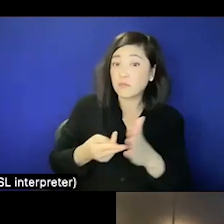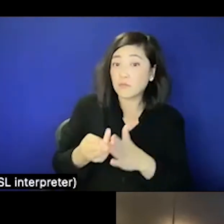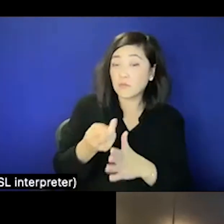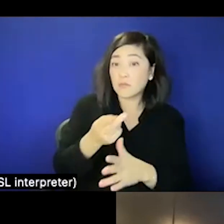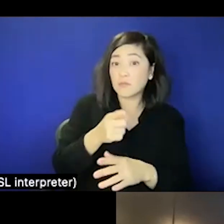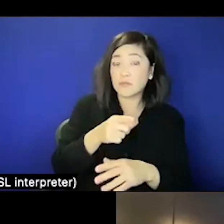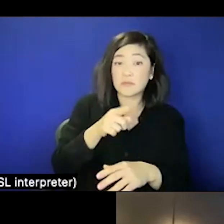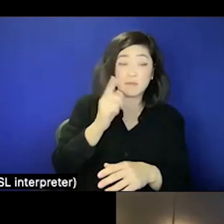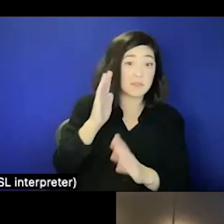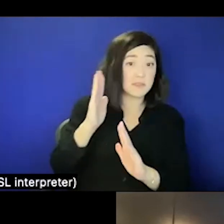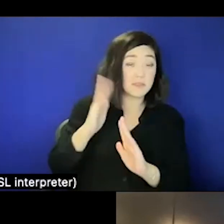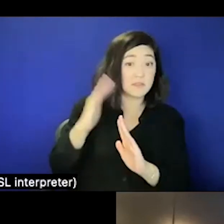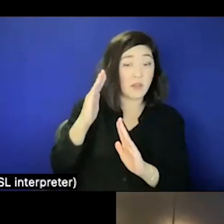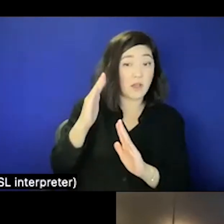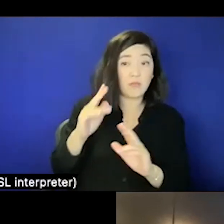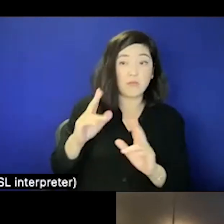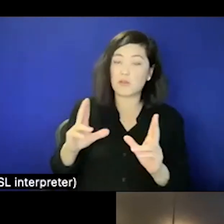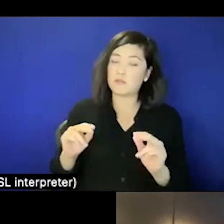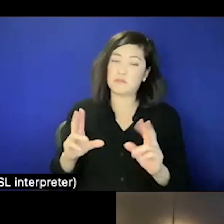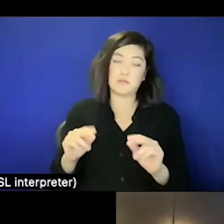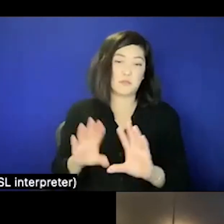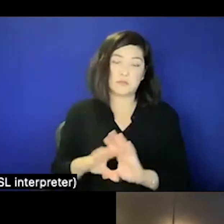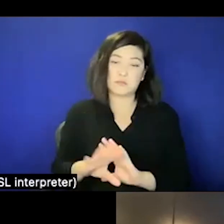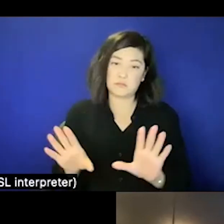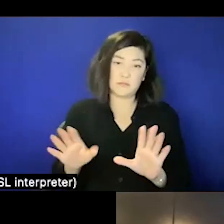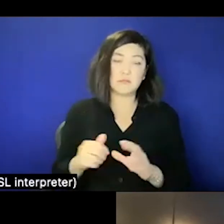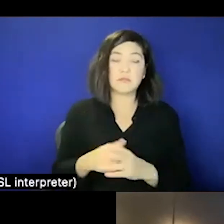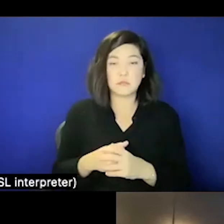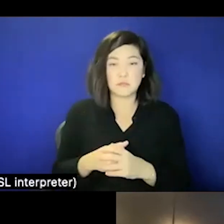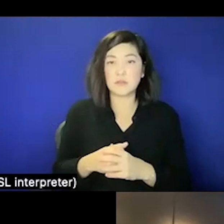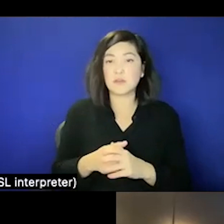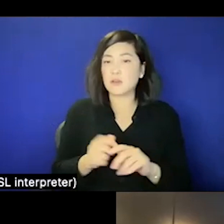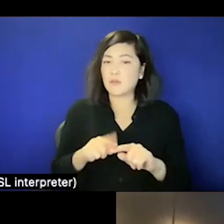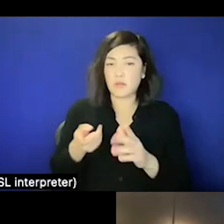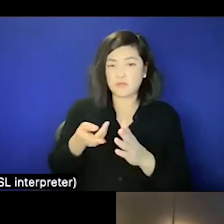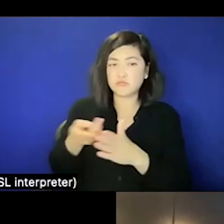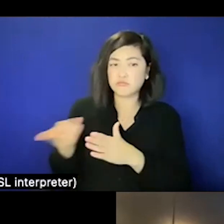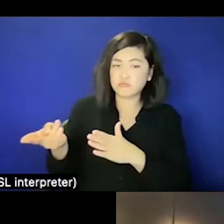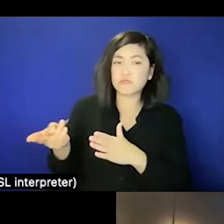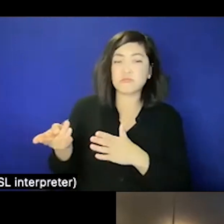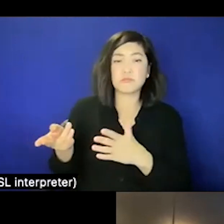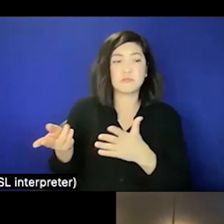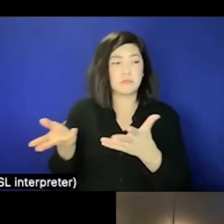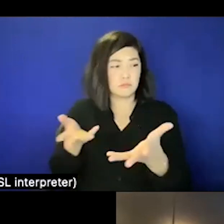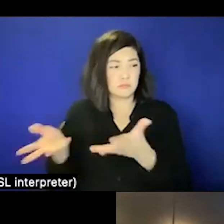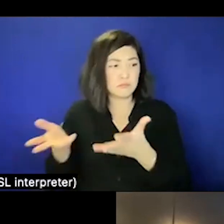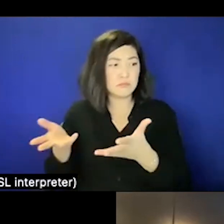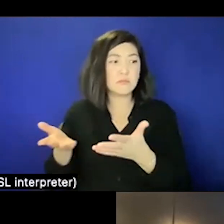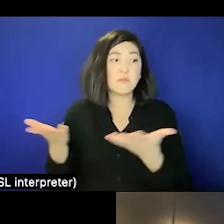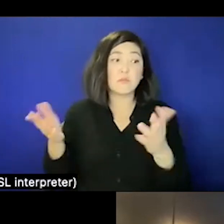it may not be shared, but be honest with folks in talking about what you can do, what you can't do,